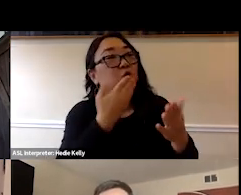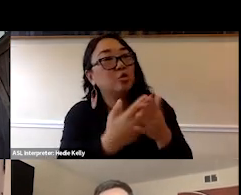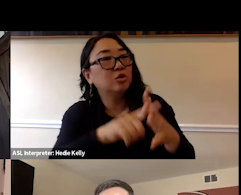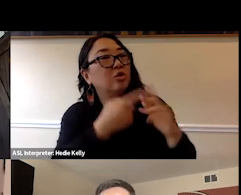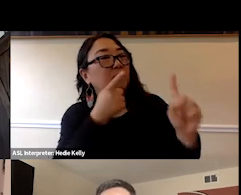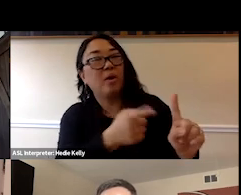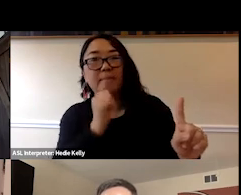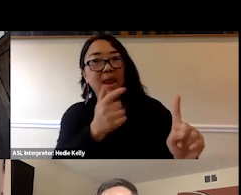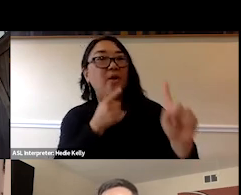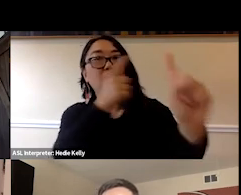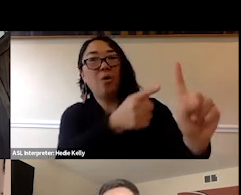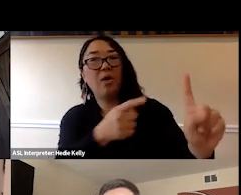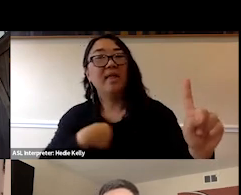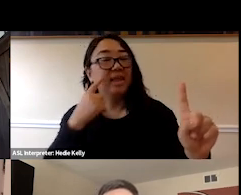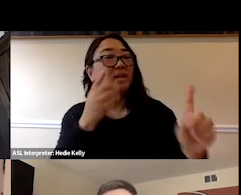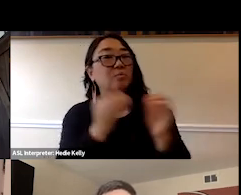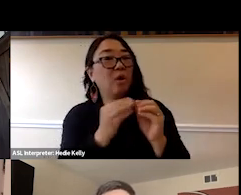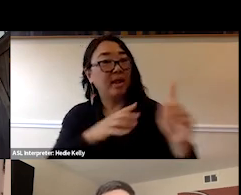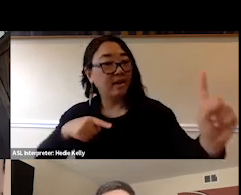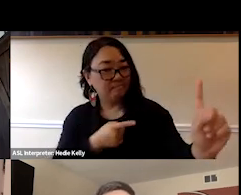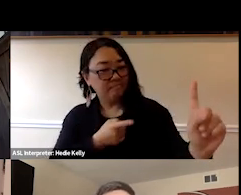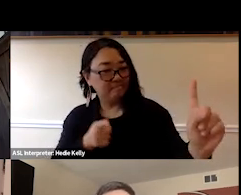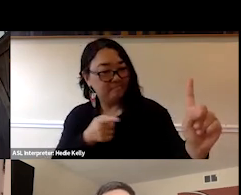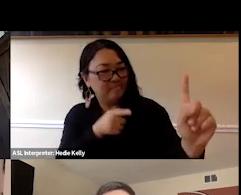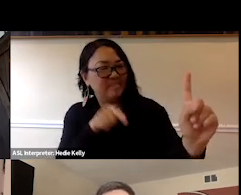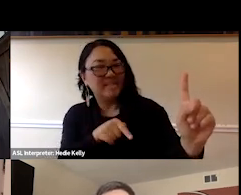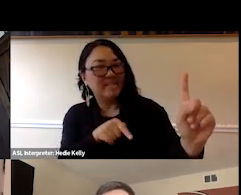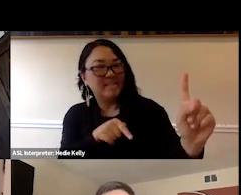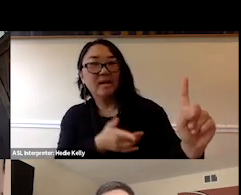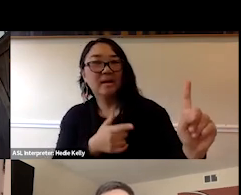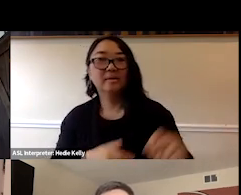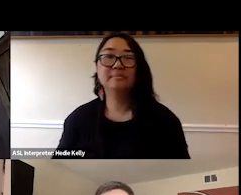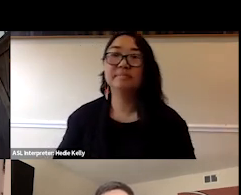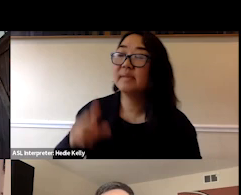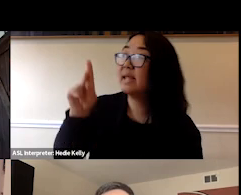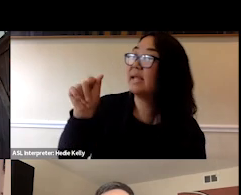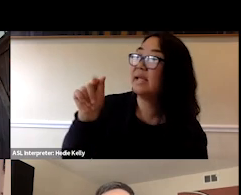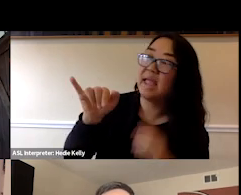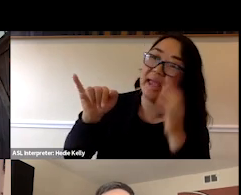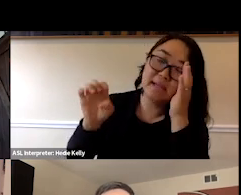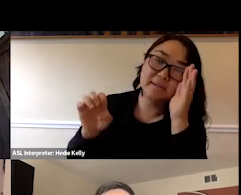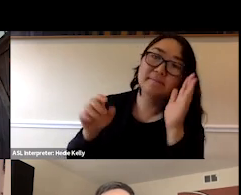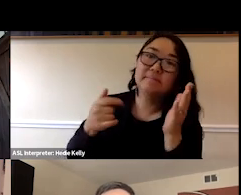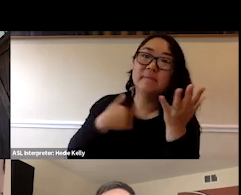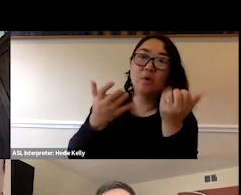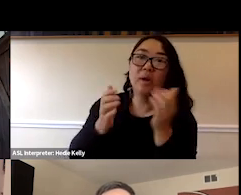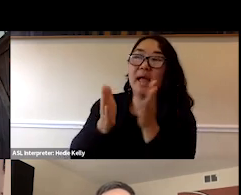It's a milestone along the way of your journey, for sure. This is Katie, and I'd love to ask a follow up to that.